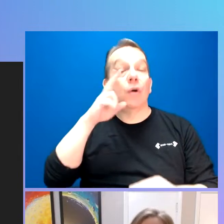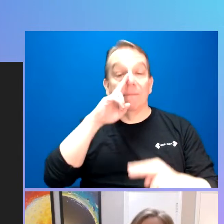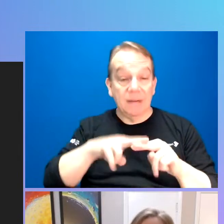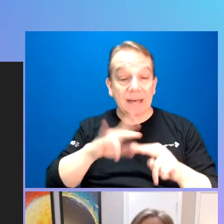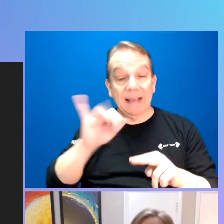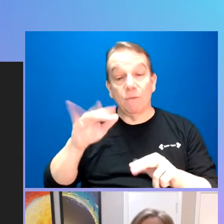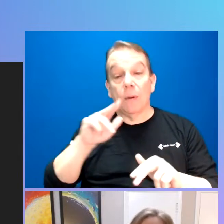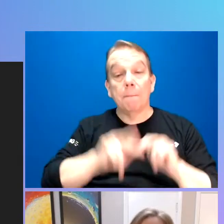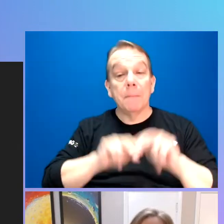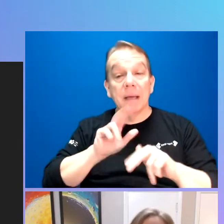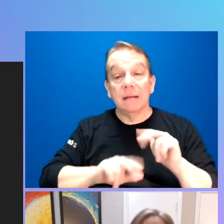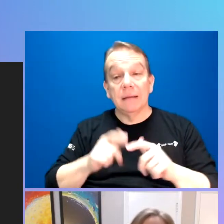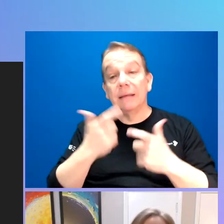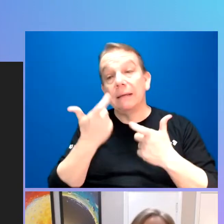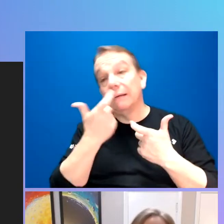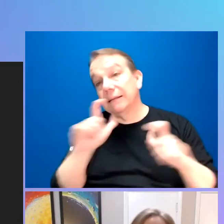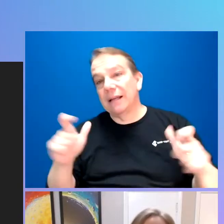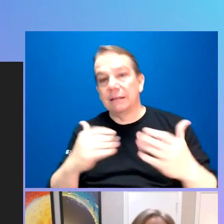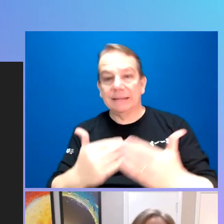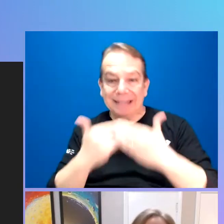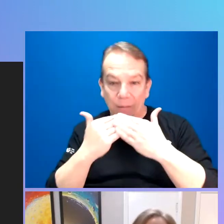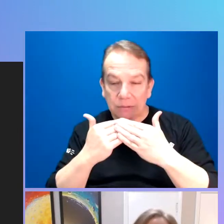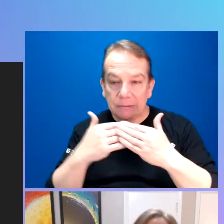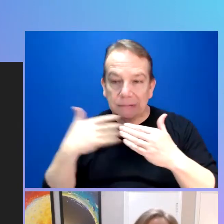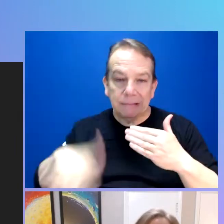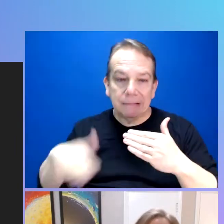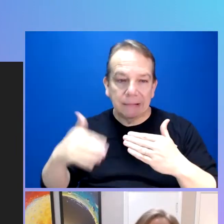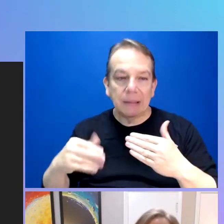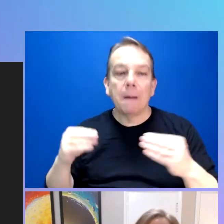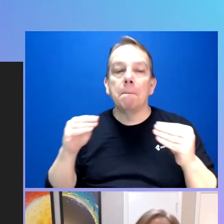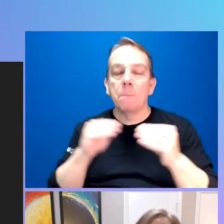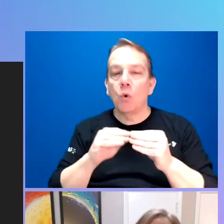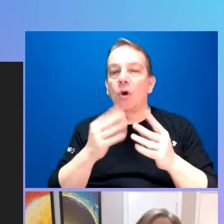if we build this into a giant sandwich, we can get even more